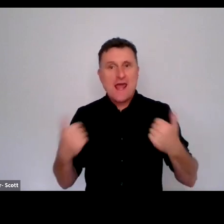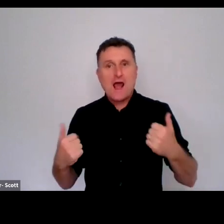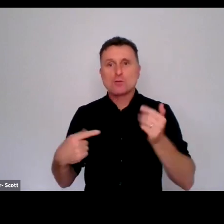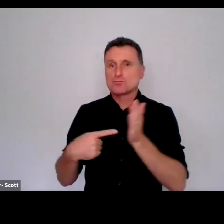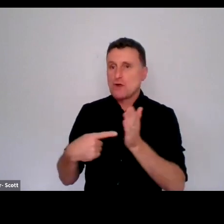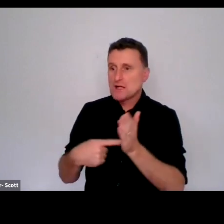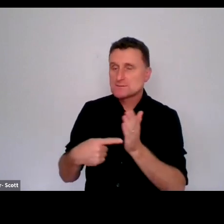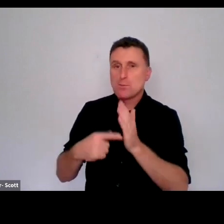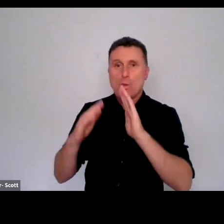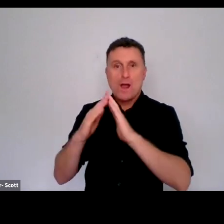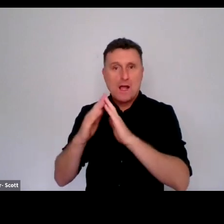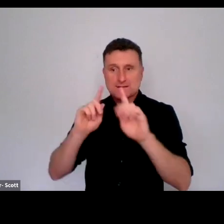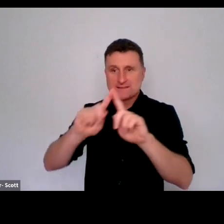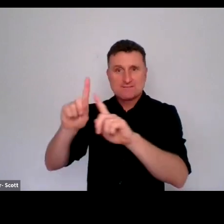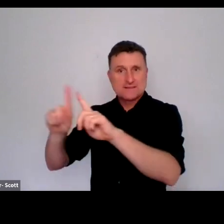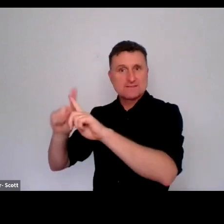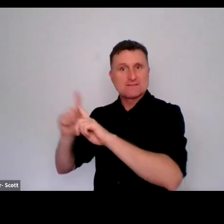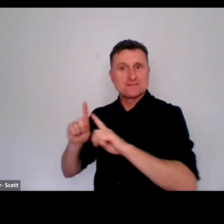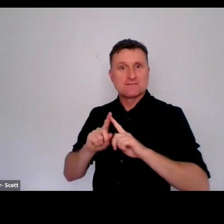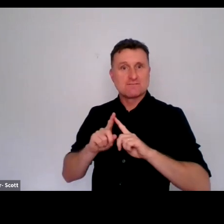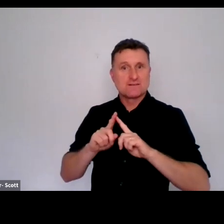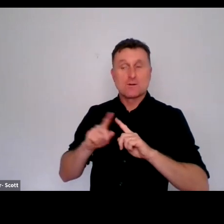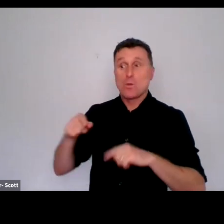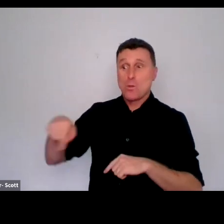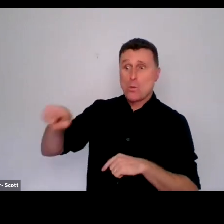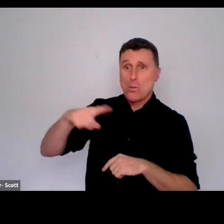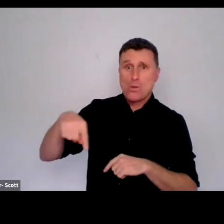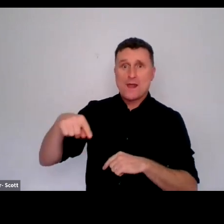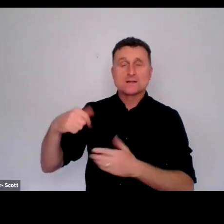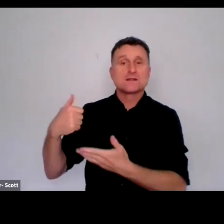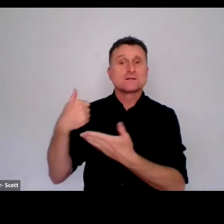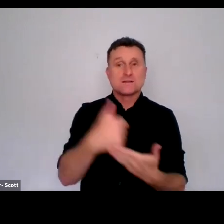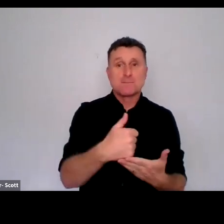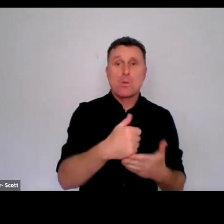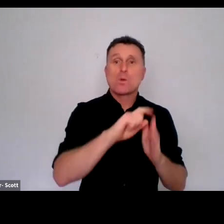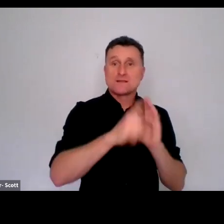all make such a difference to the lives of disabled people and our families.